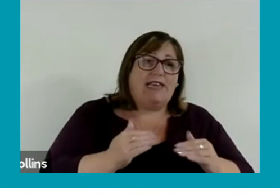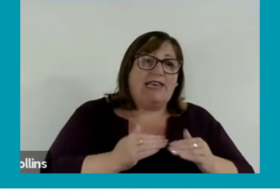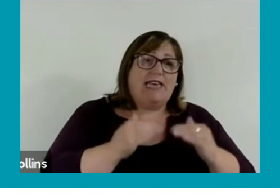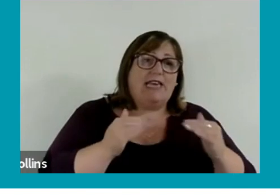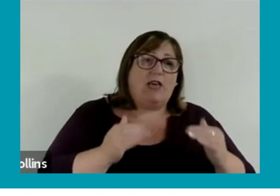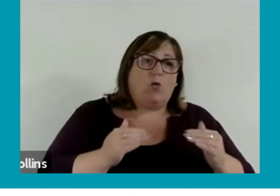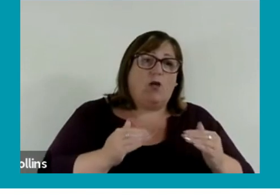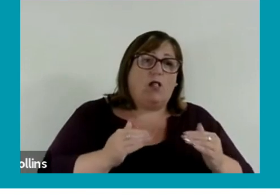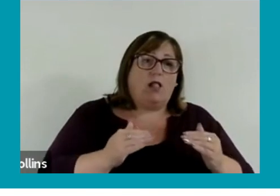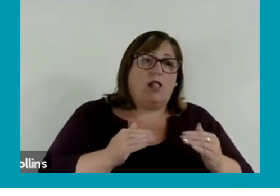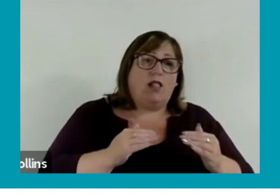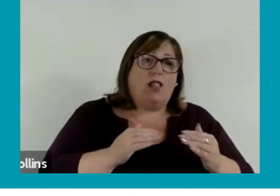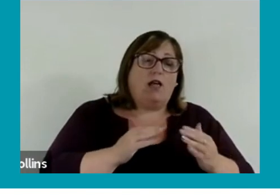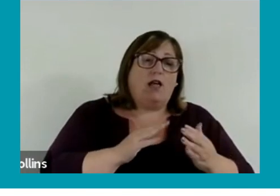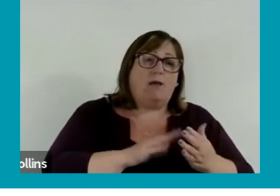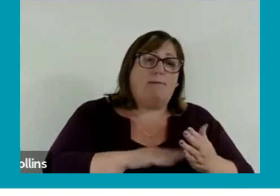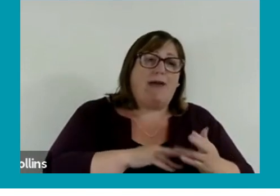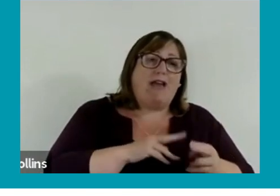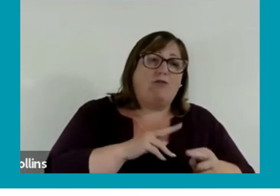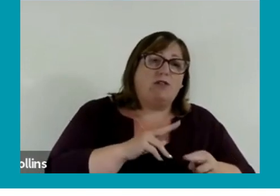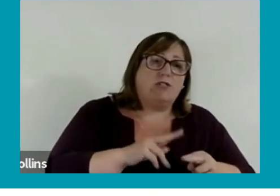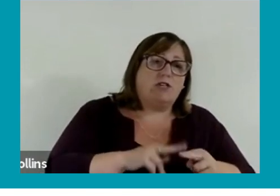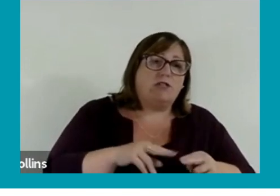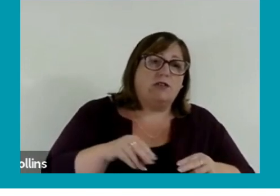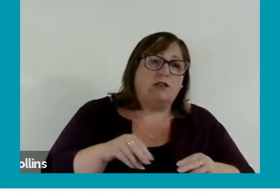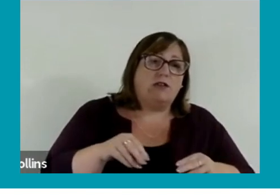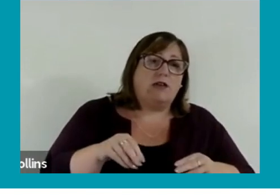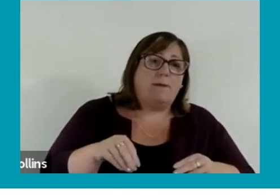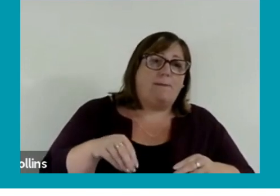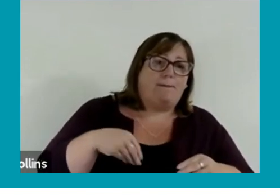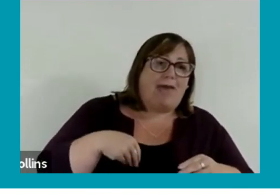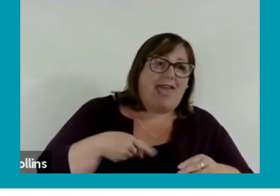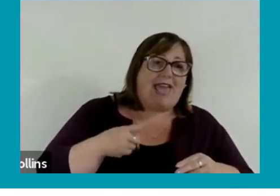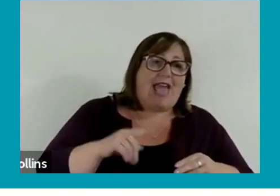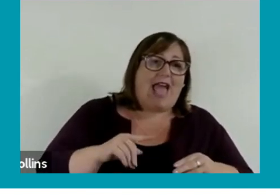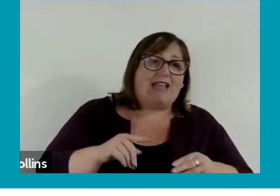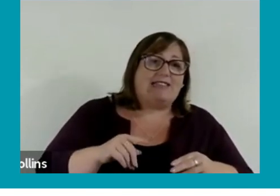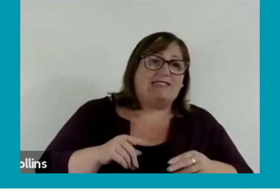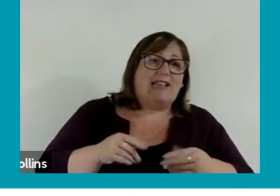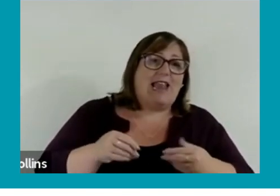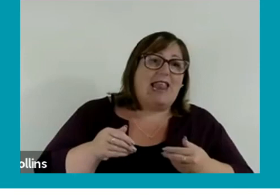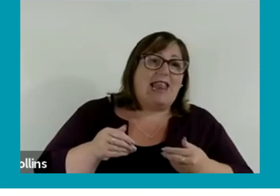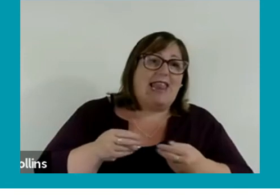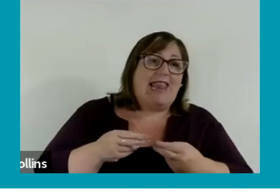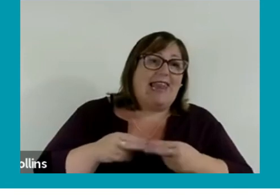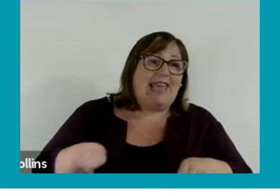quite new for organizations in the uk and that's happening um other things we're working on at the